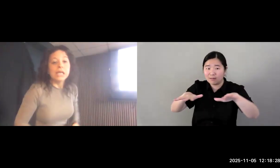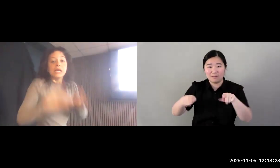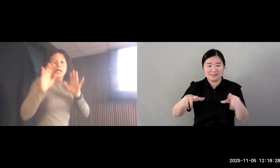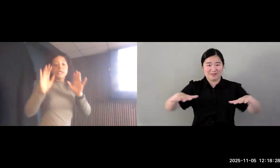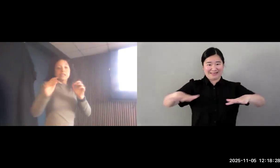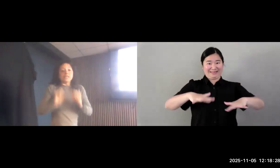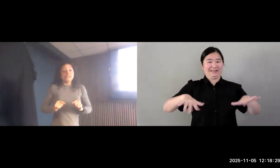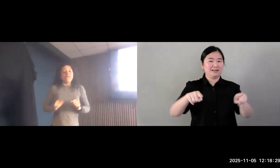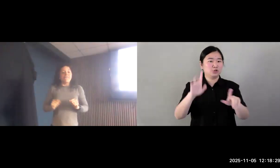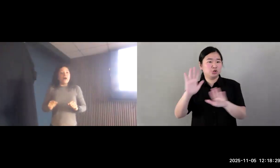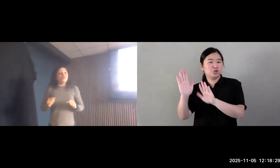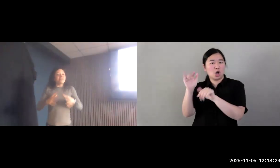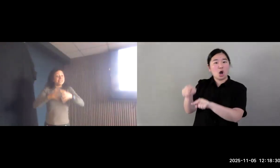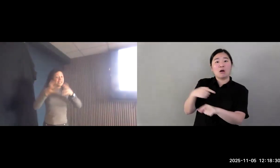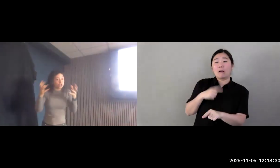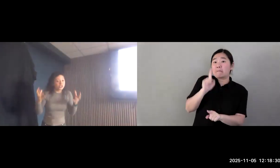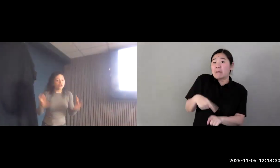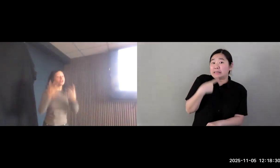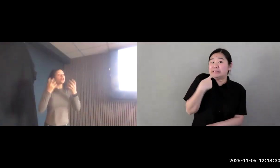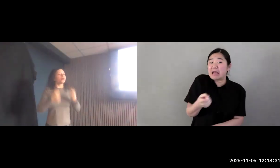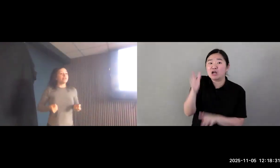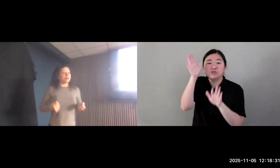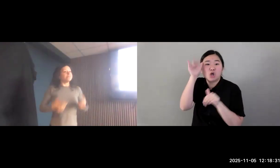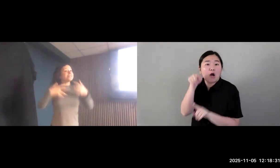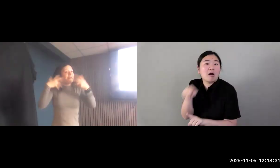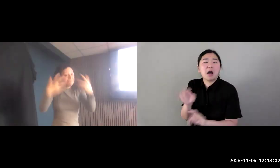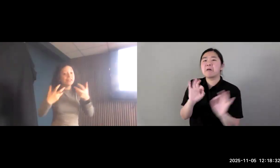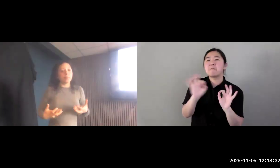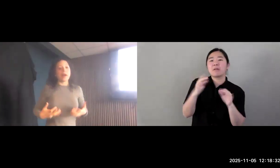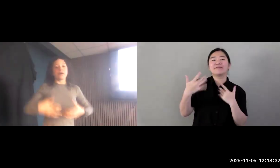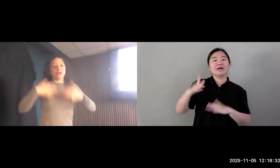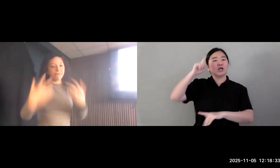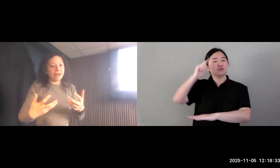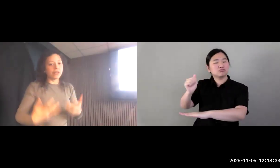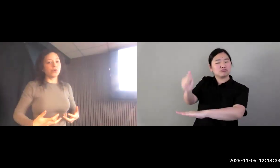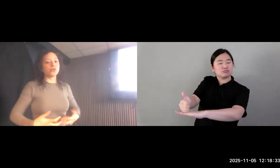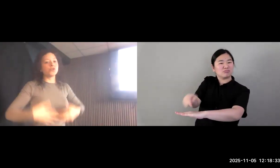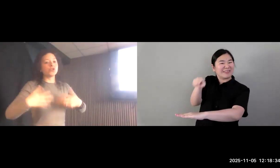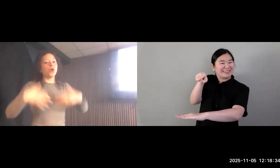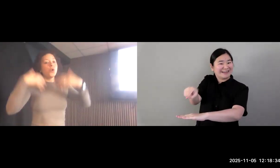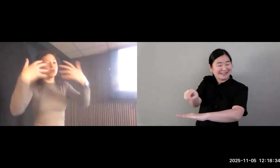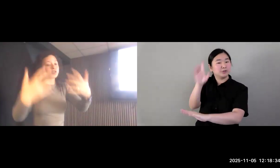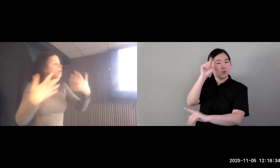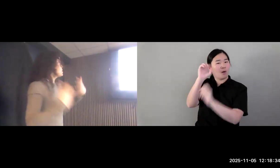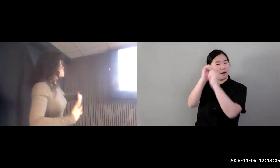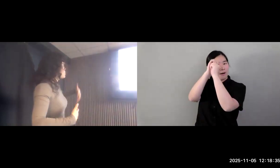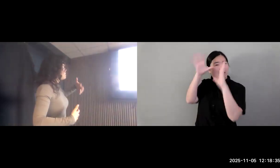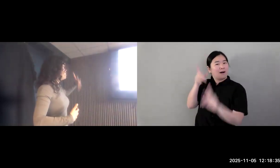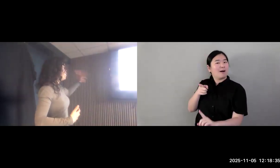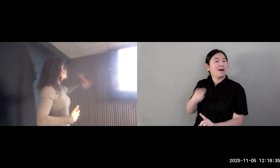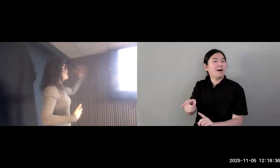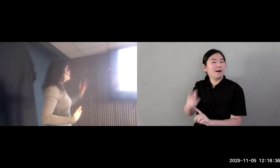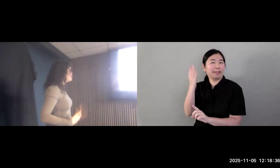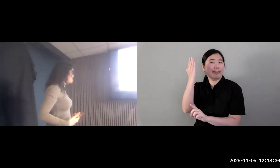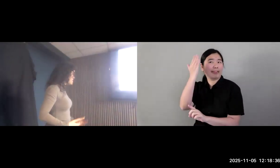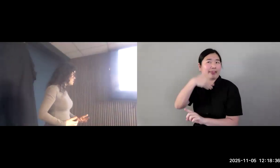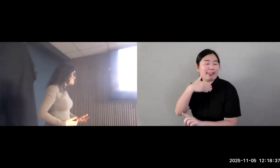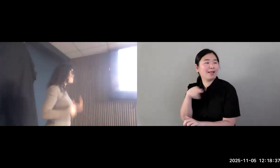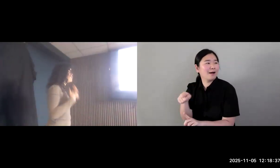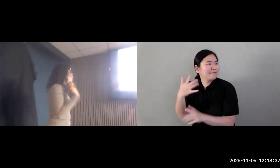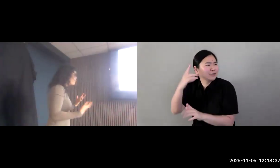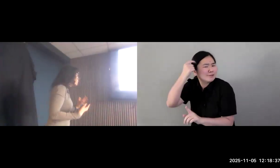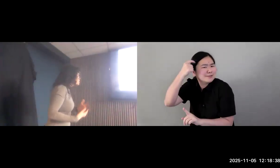Some studies have found that the nature and structure of narratives affect the pattern, affect the use. So, we start with something called activation status of reference.